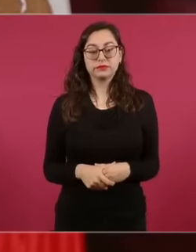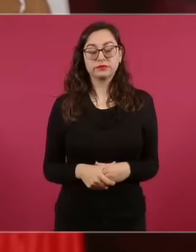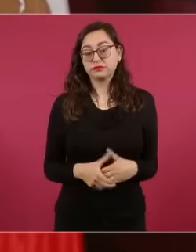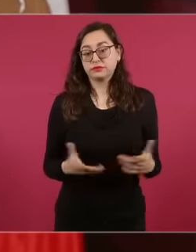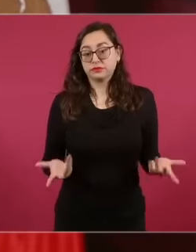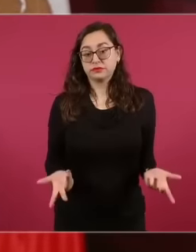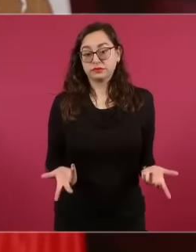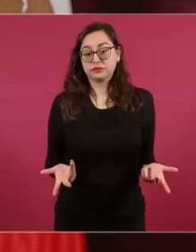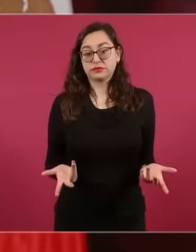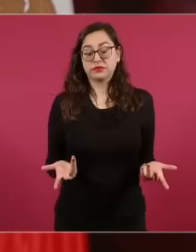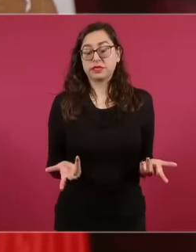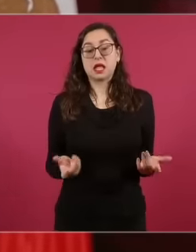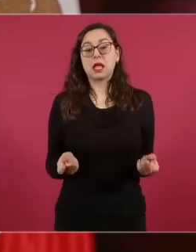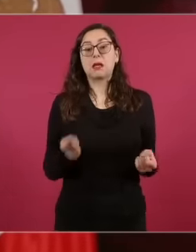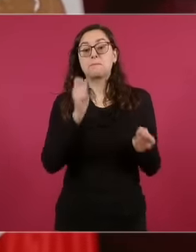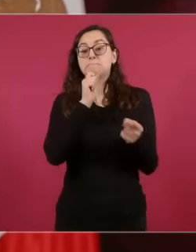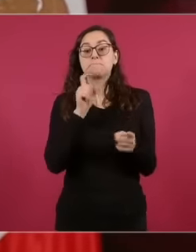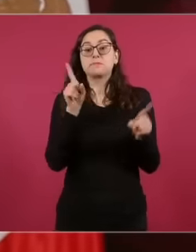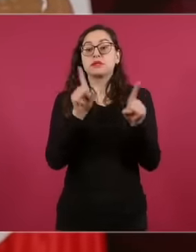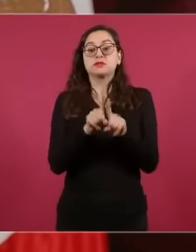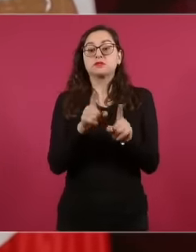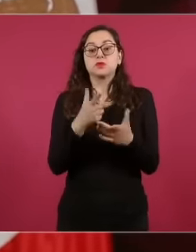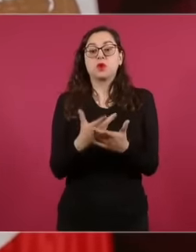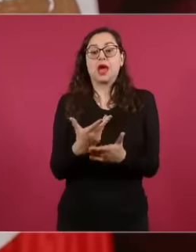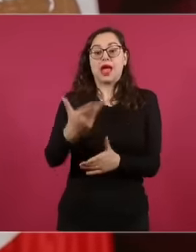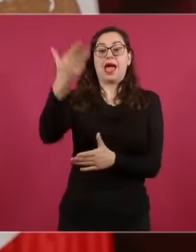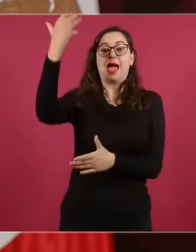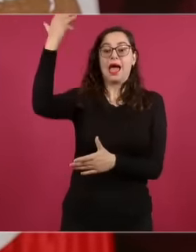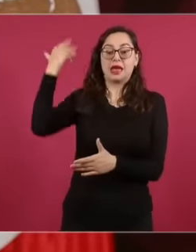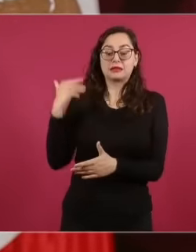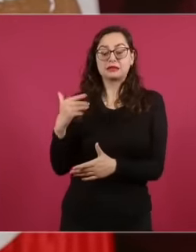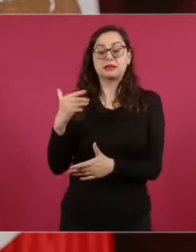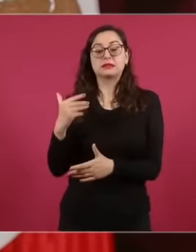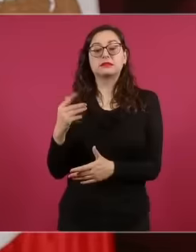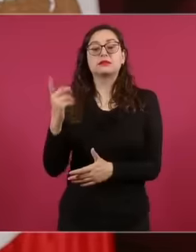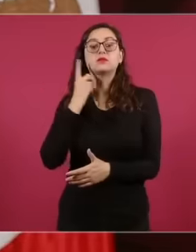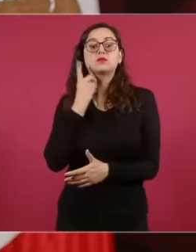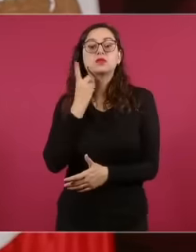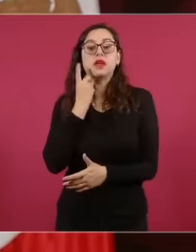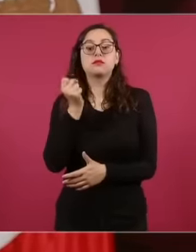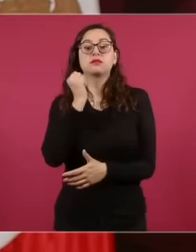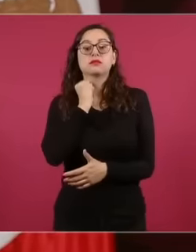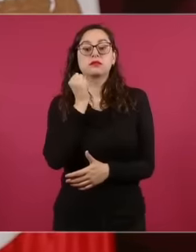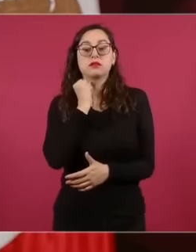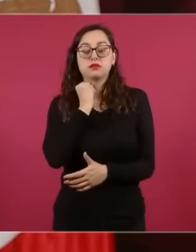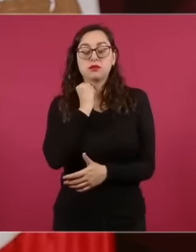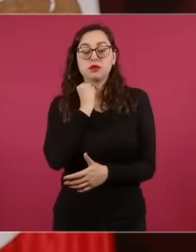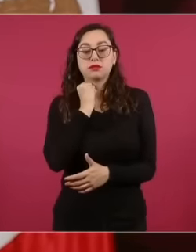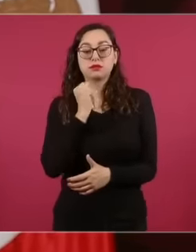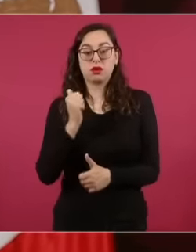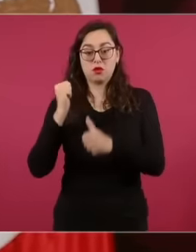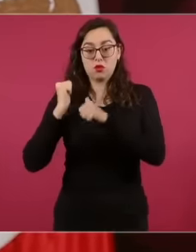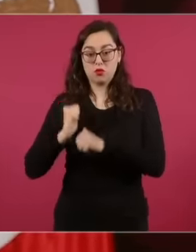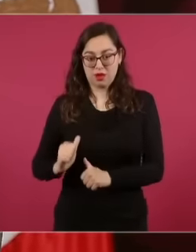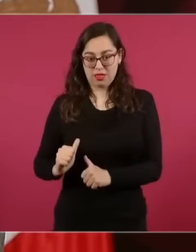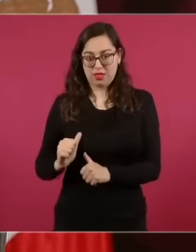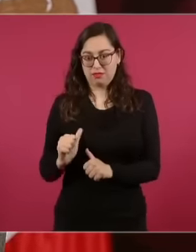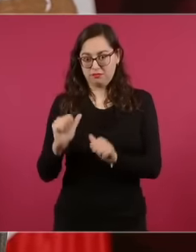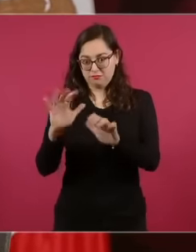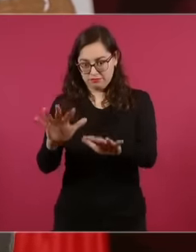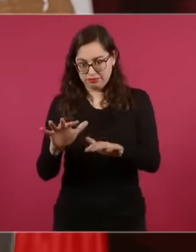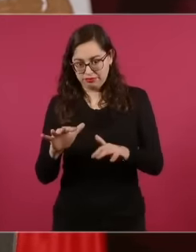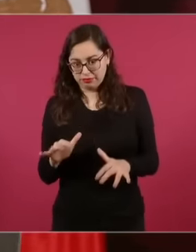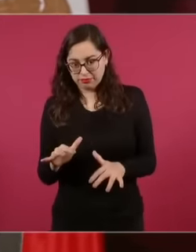legislative power that since they began to apply the neoliberal policy or neo